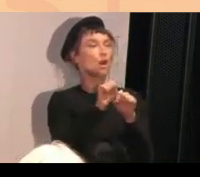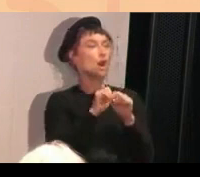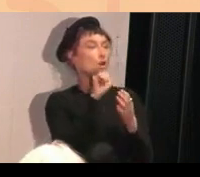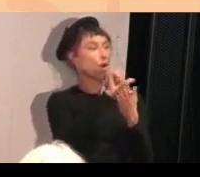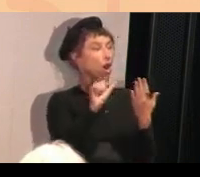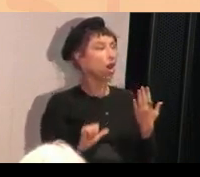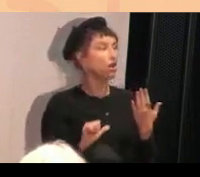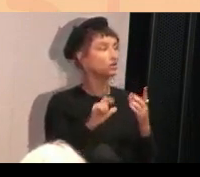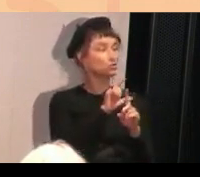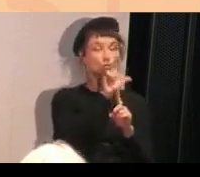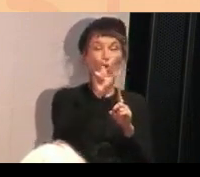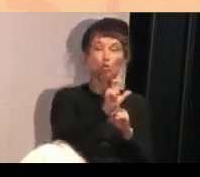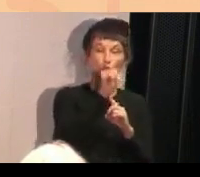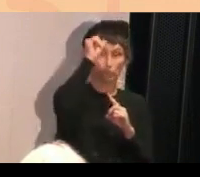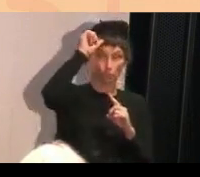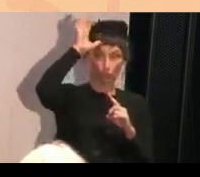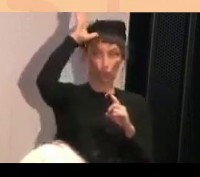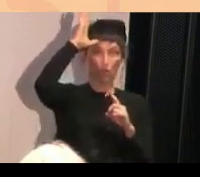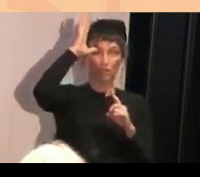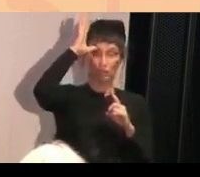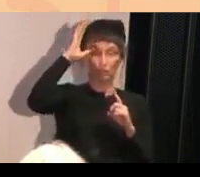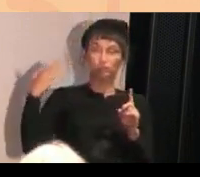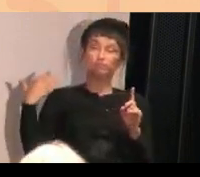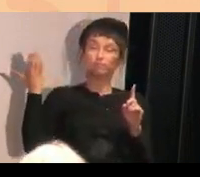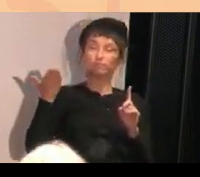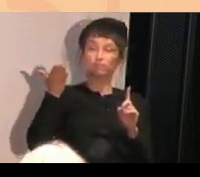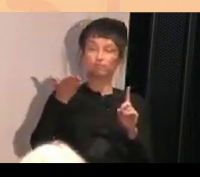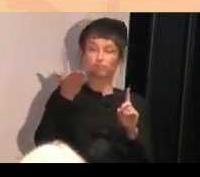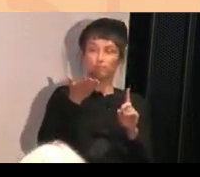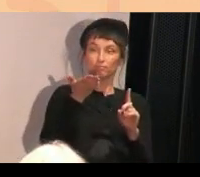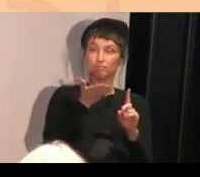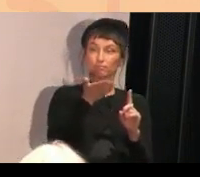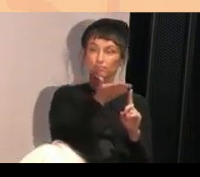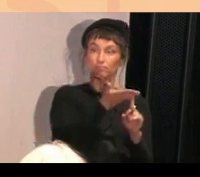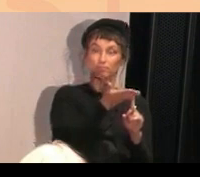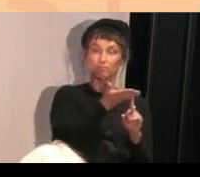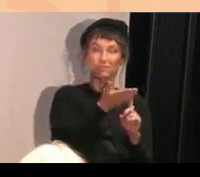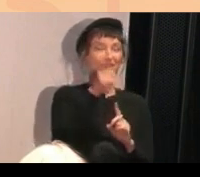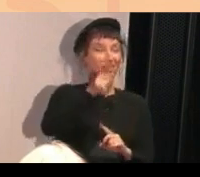our knowledge passed from one generation to generation over thousands of years